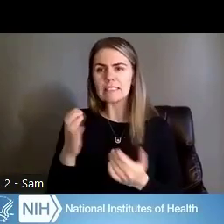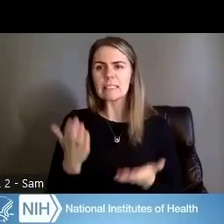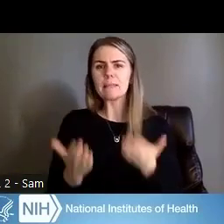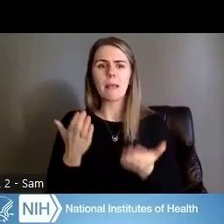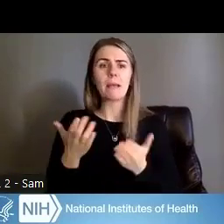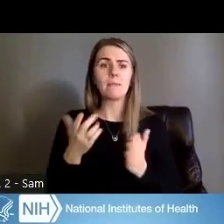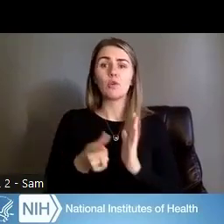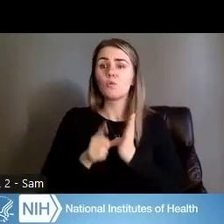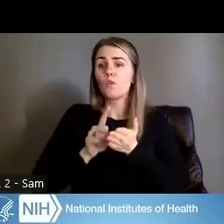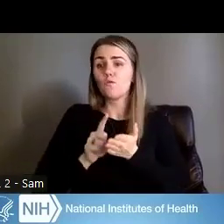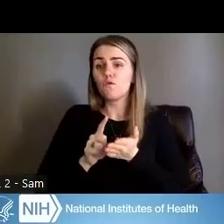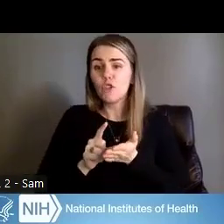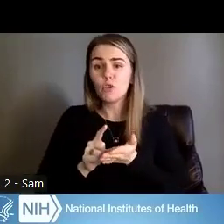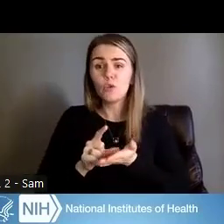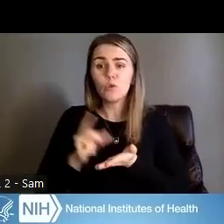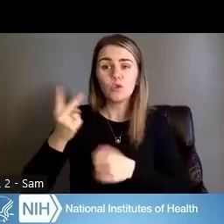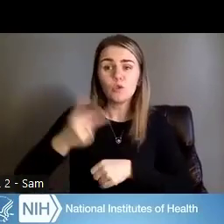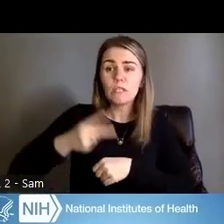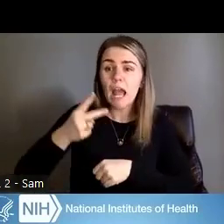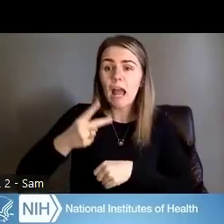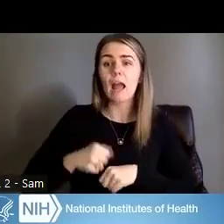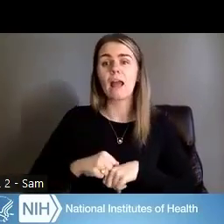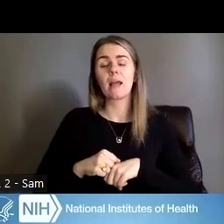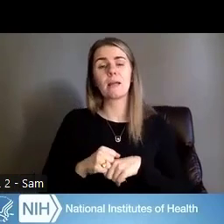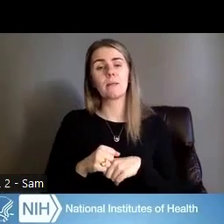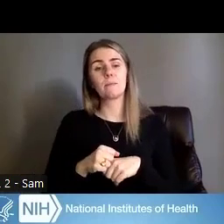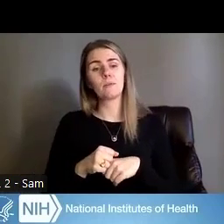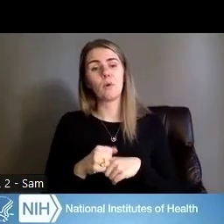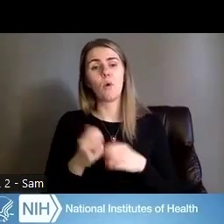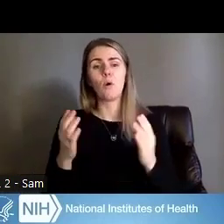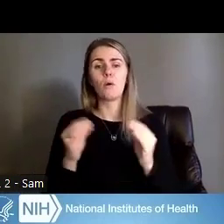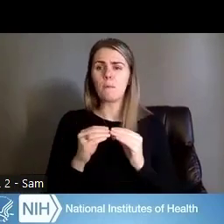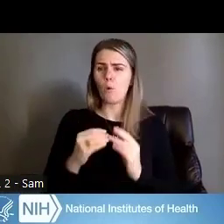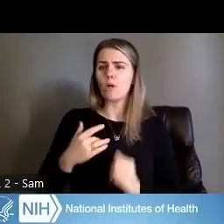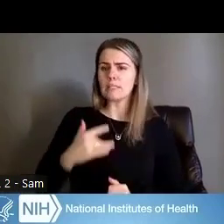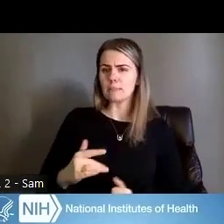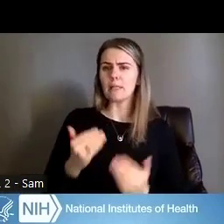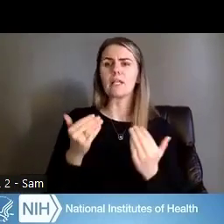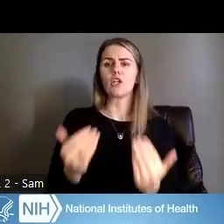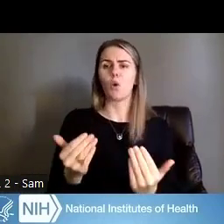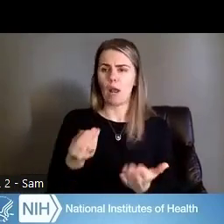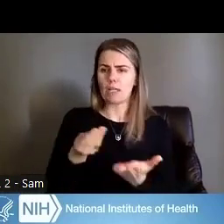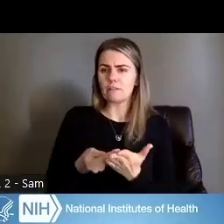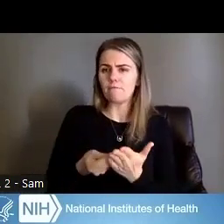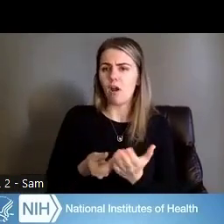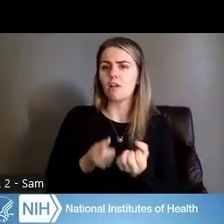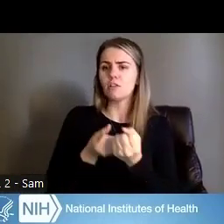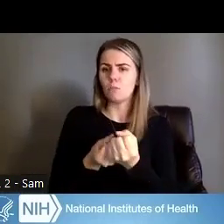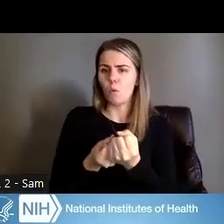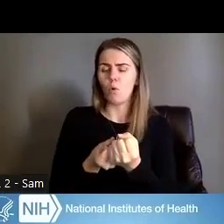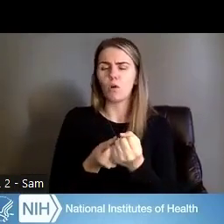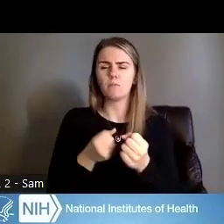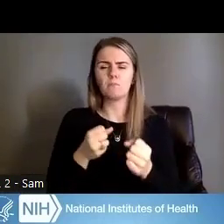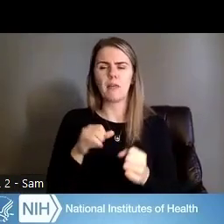or being slightly more likely to fund them than otherwise. Those are the kinds of considerations